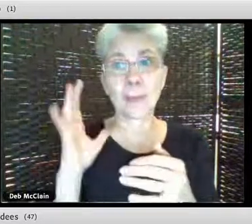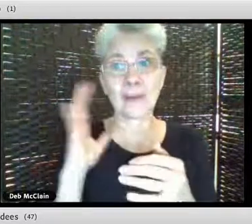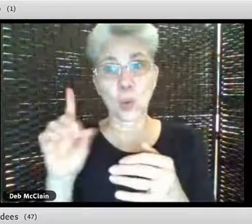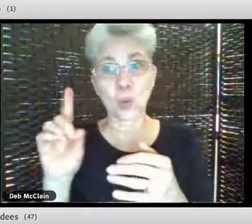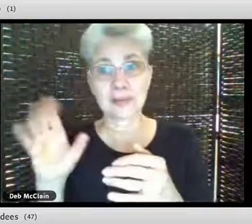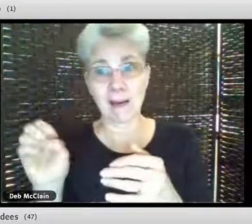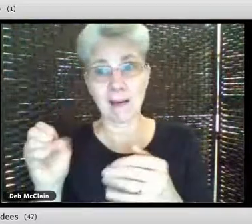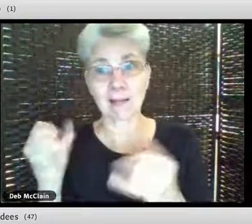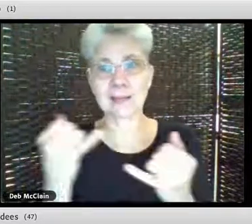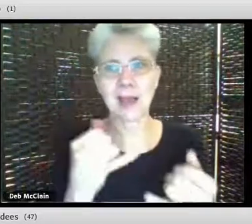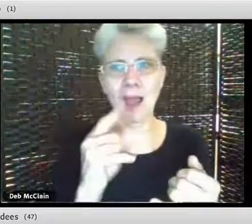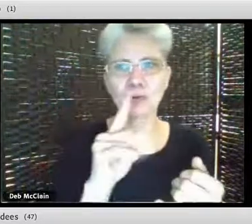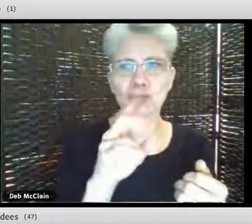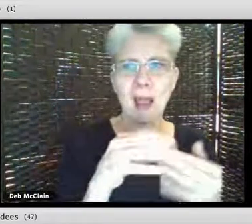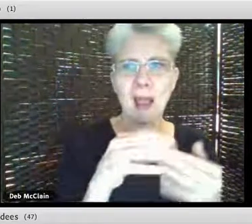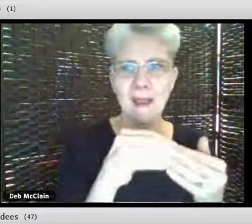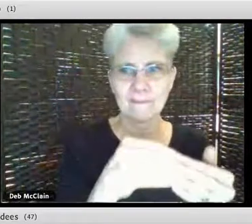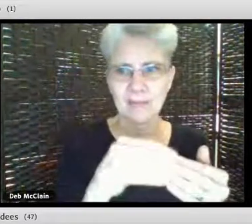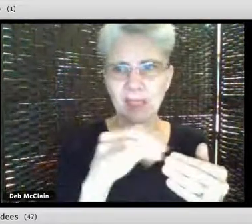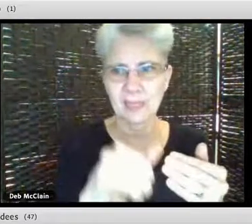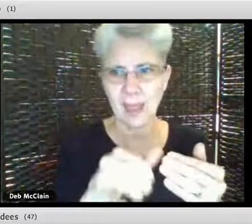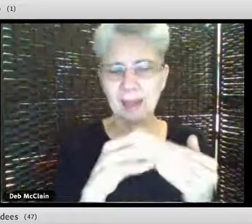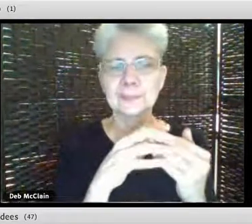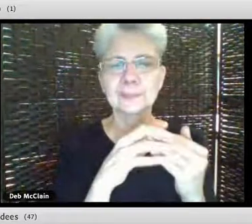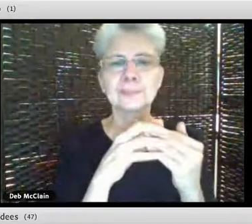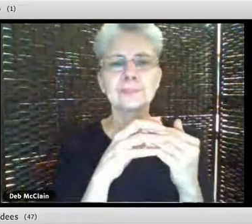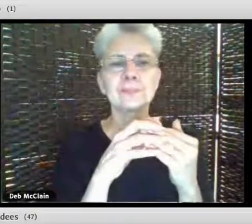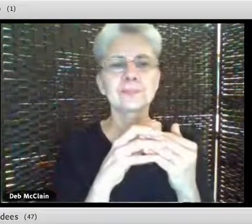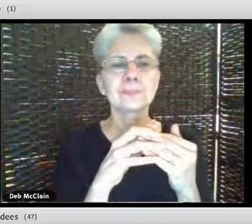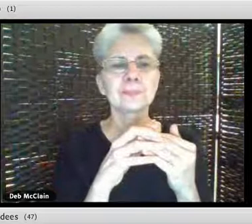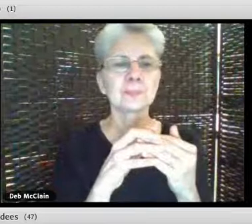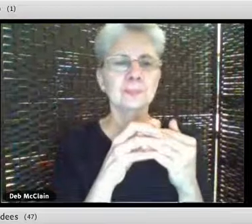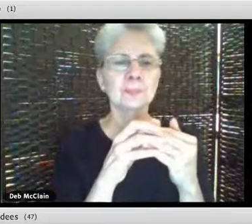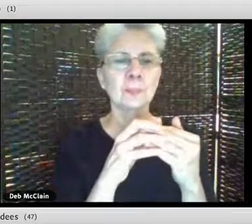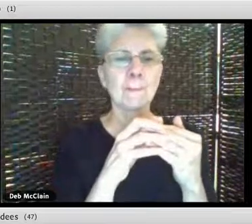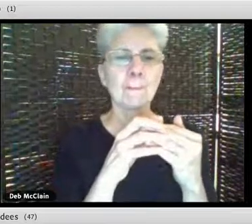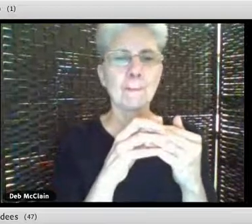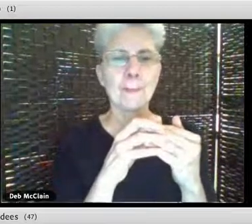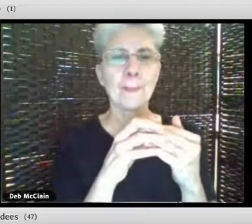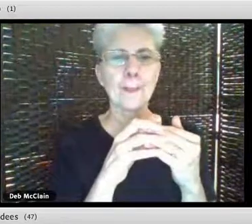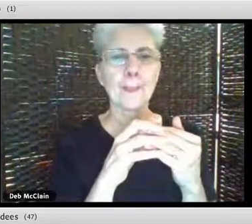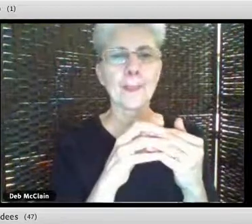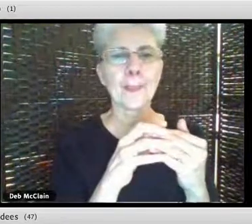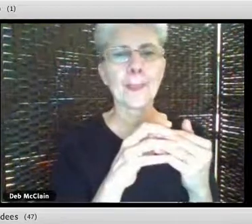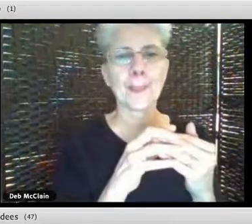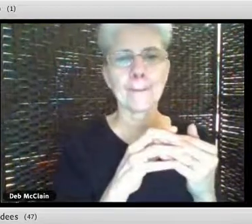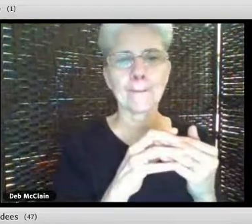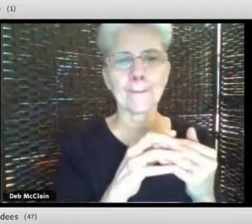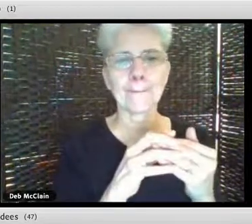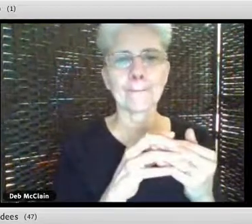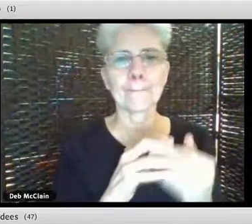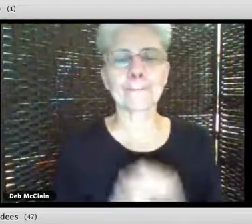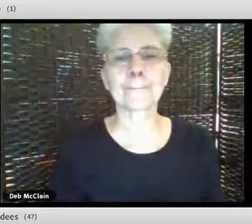and this is all the versions. So I'm Drive now I was in Docs, and I moved -- It took me into drive. Let me go back.